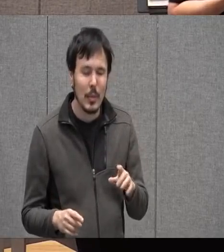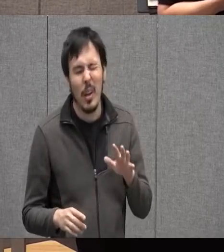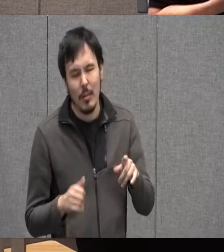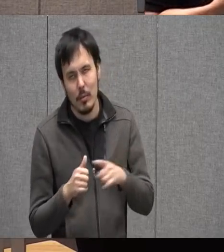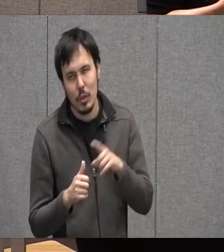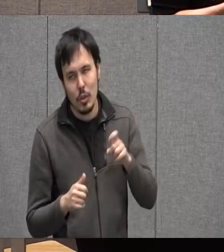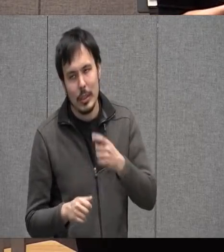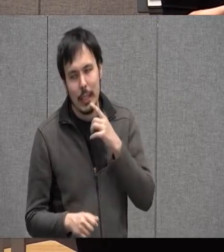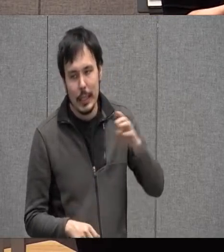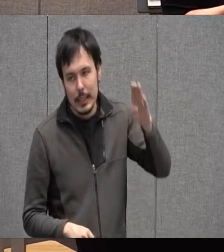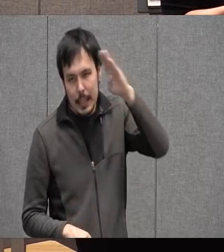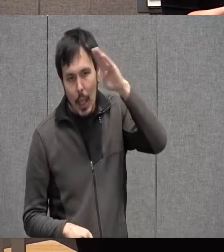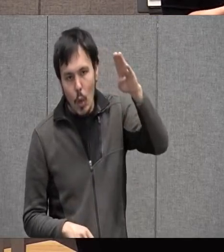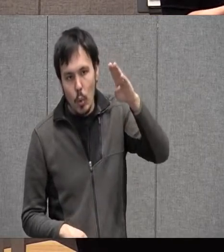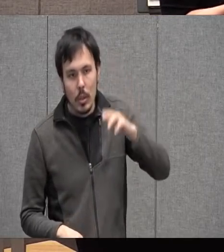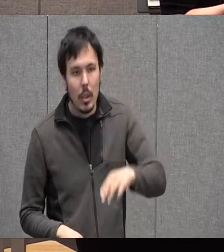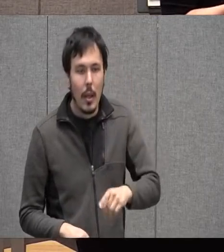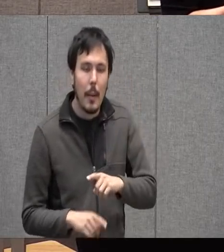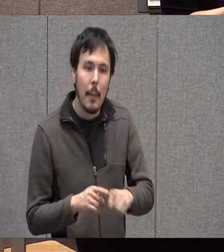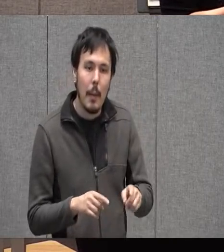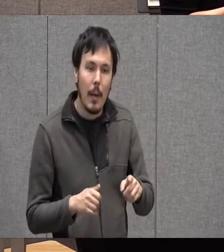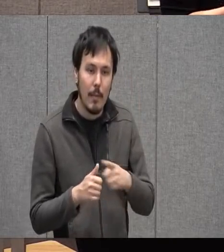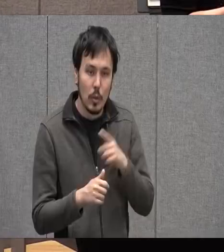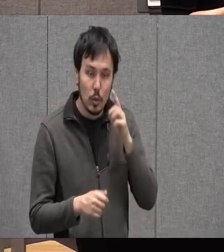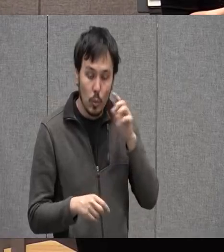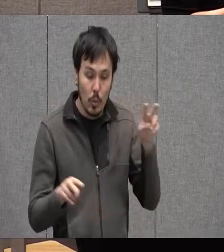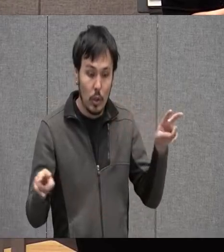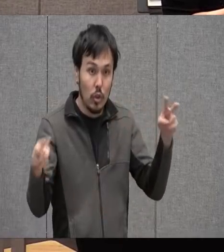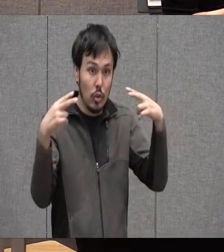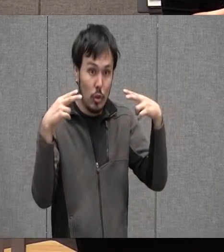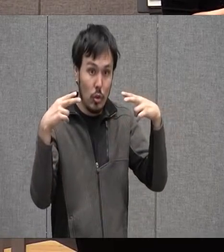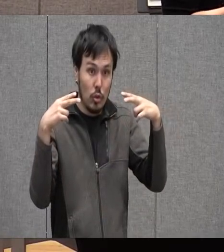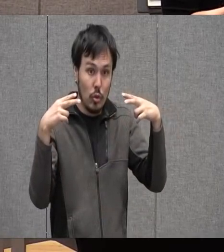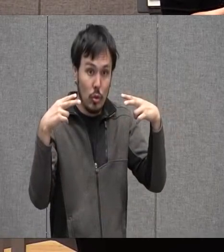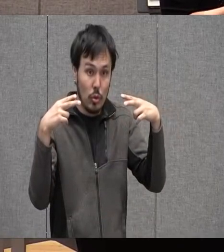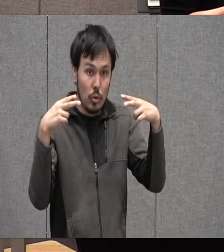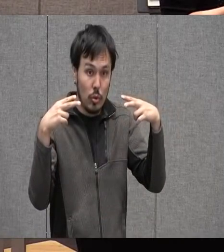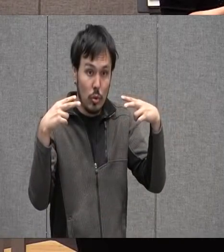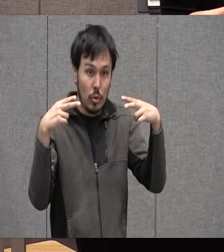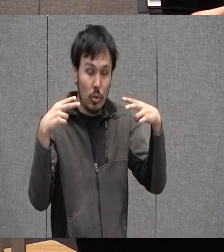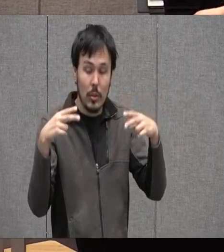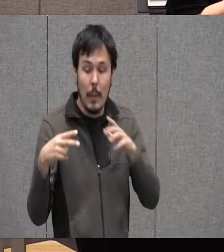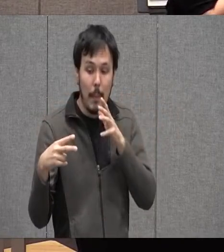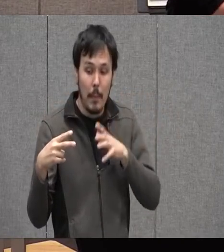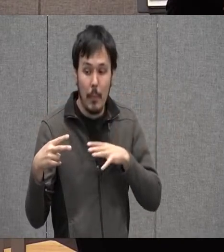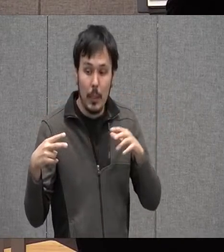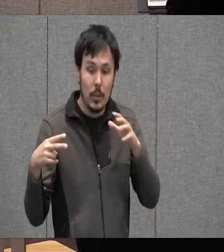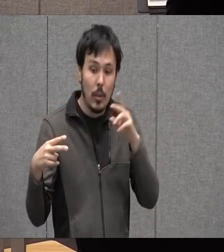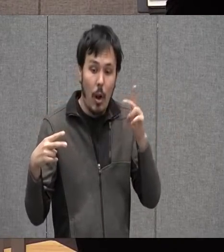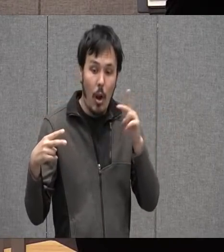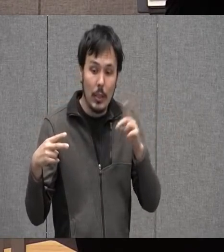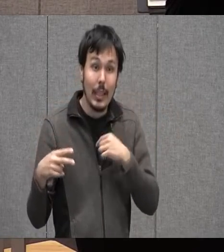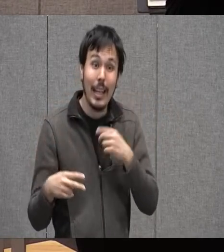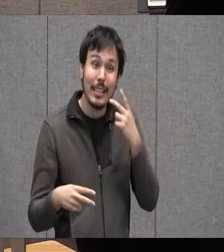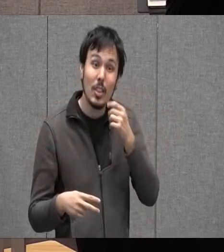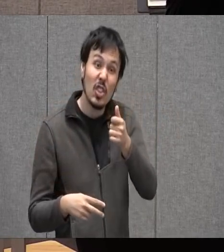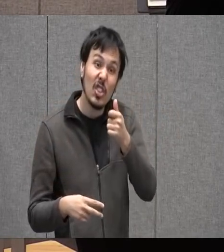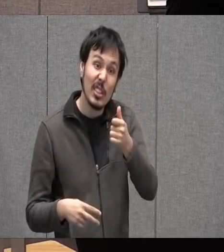We're going to turn to each other, okay. So I'm turning to Ms. Karnas. I can only see that she has a five.